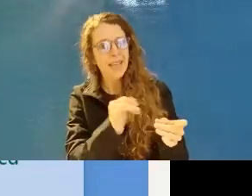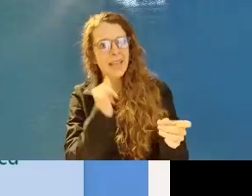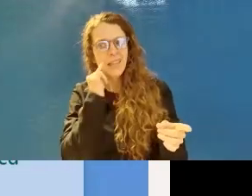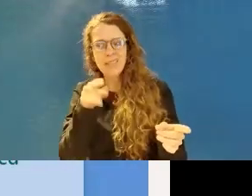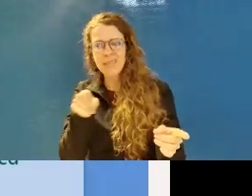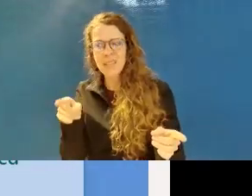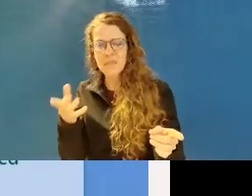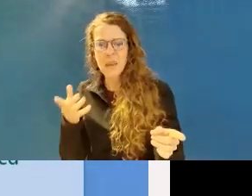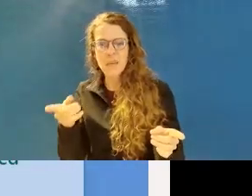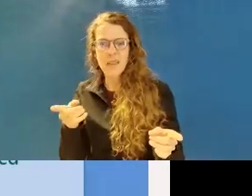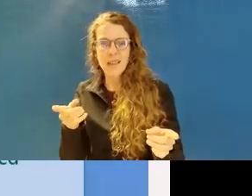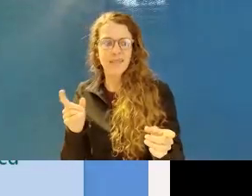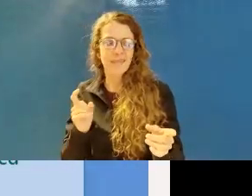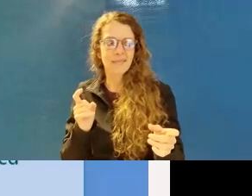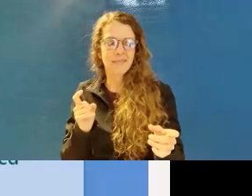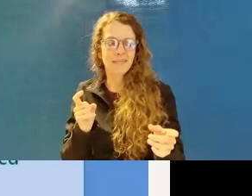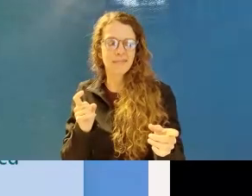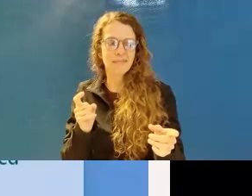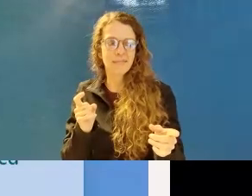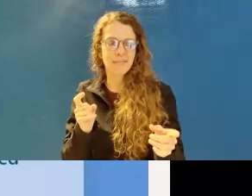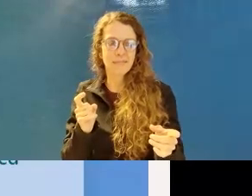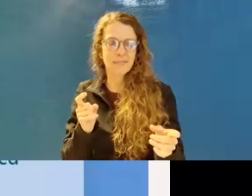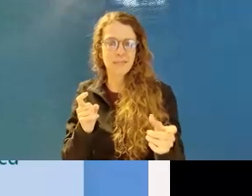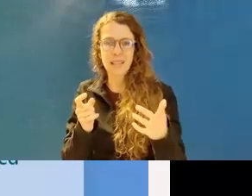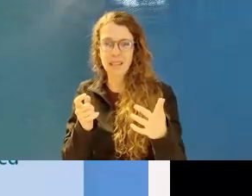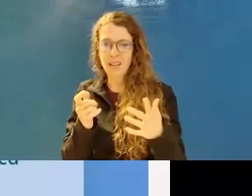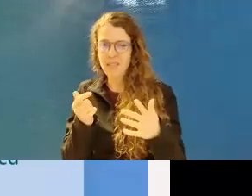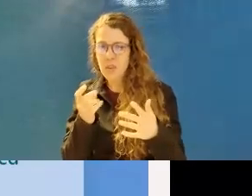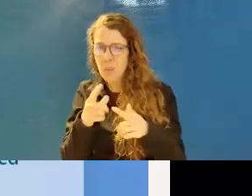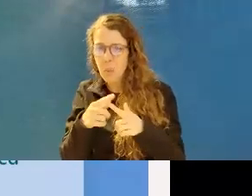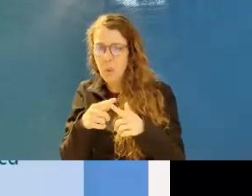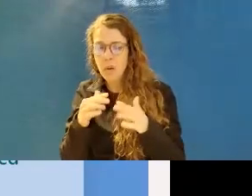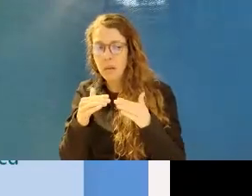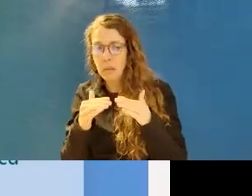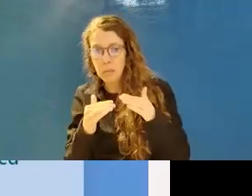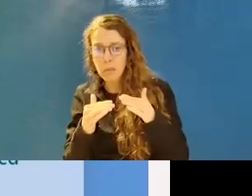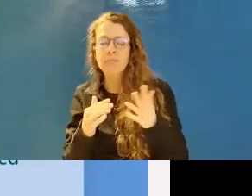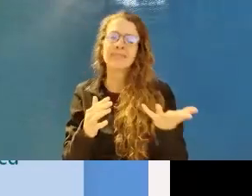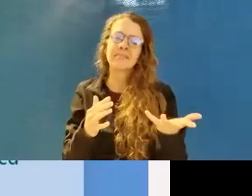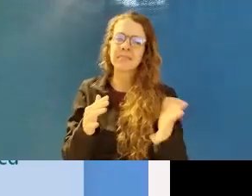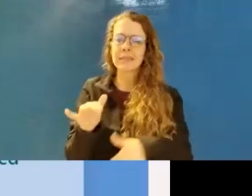you know, you give them some points? Yeah. So that's kind of a style thing, right?